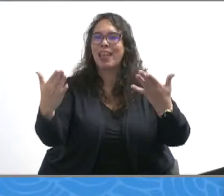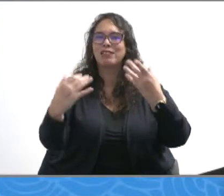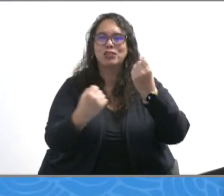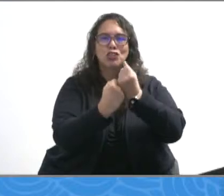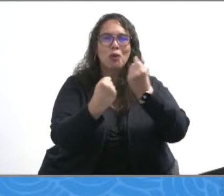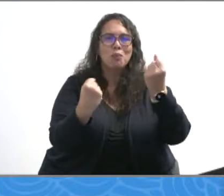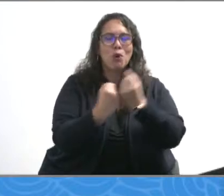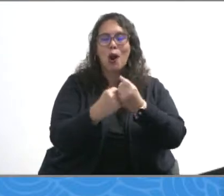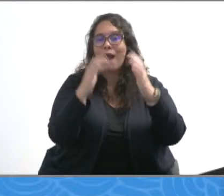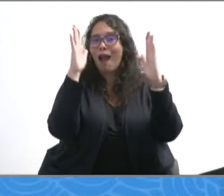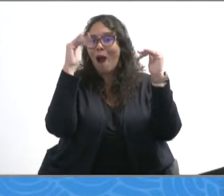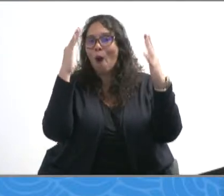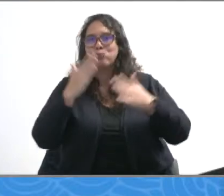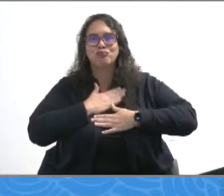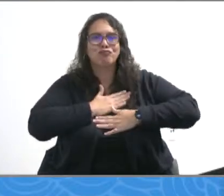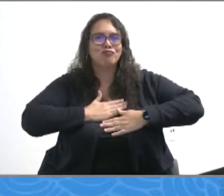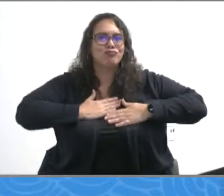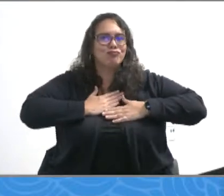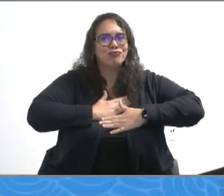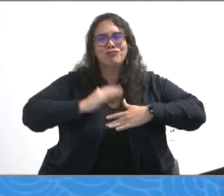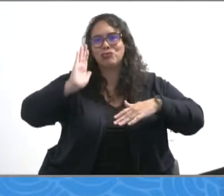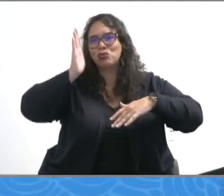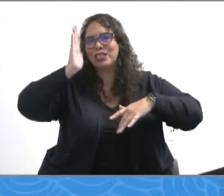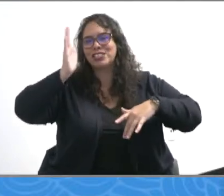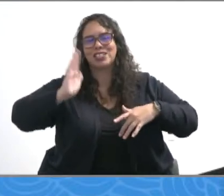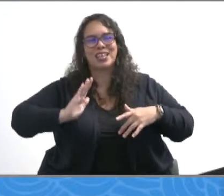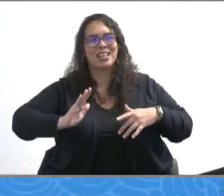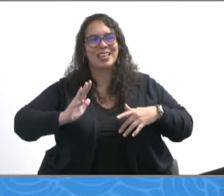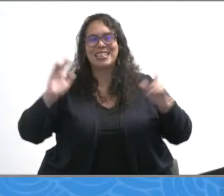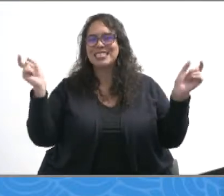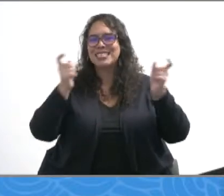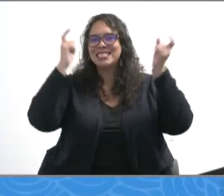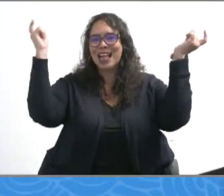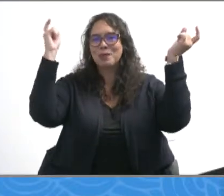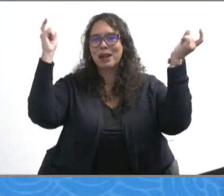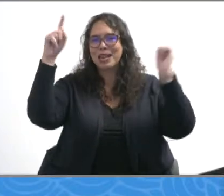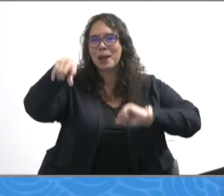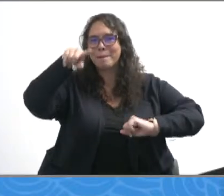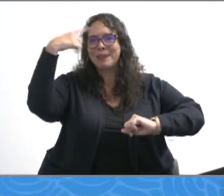And I hope you enjoy this presentation of Celebrate Black History.